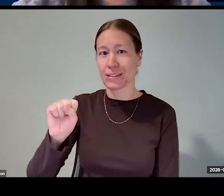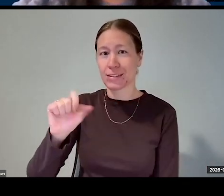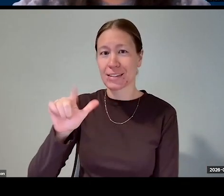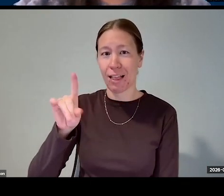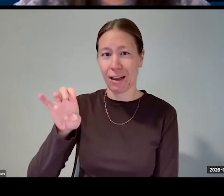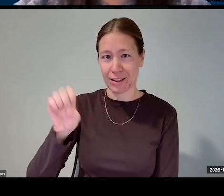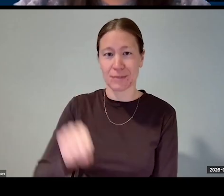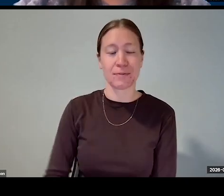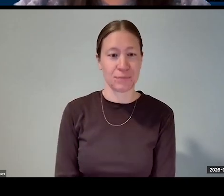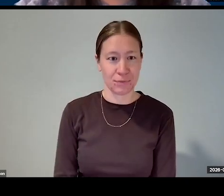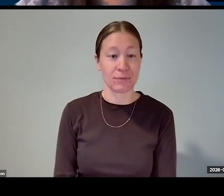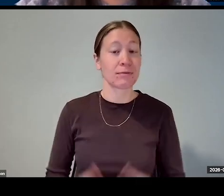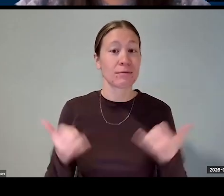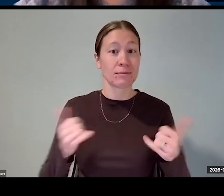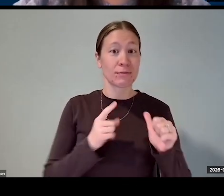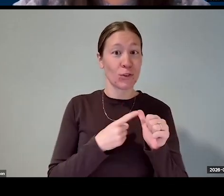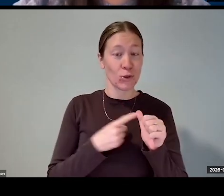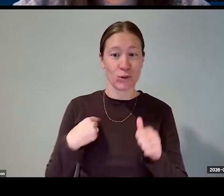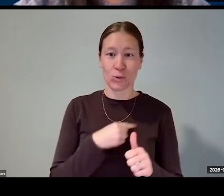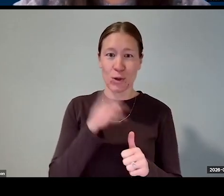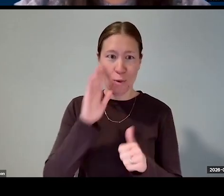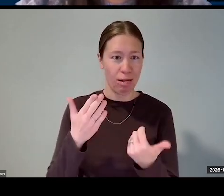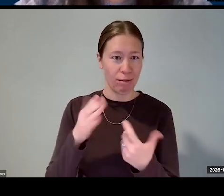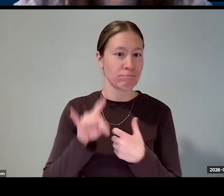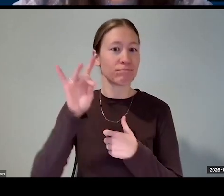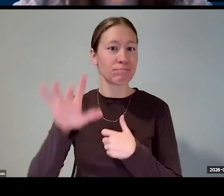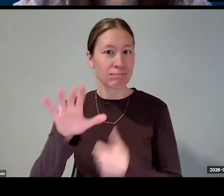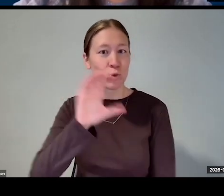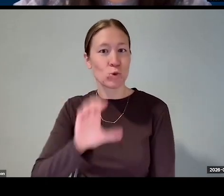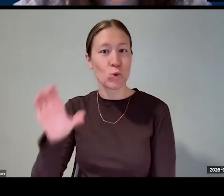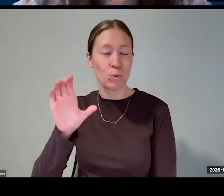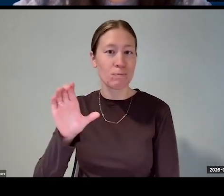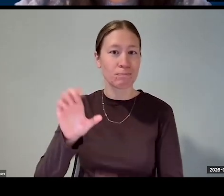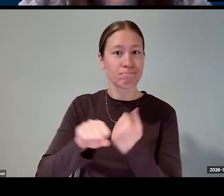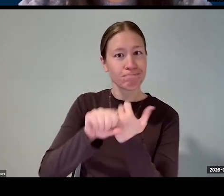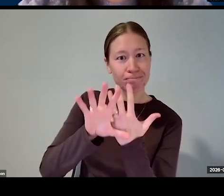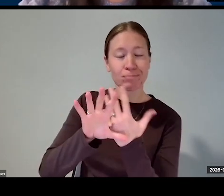So first we have some Zoom webinar tips. If you have any questions,